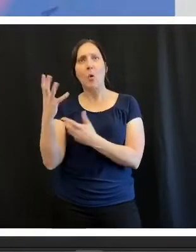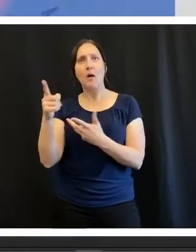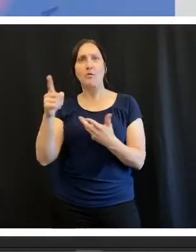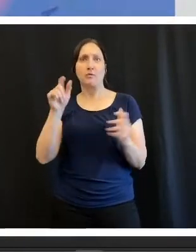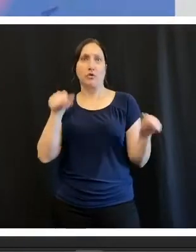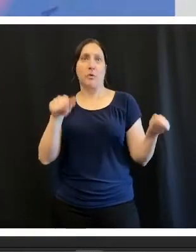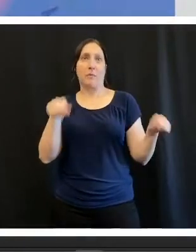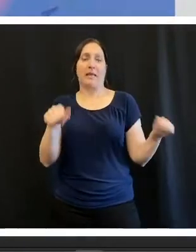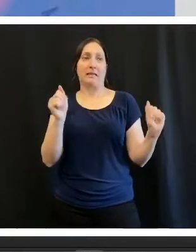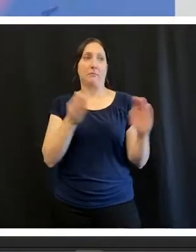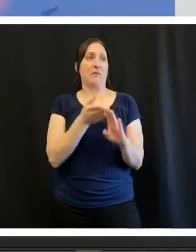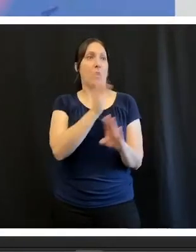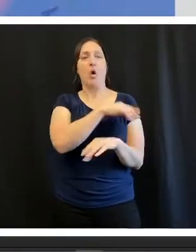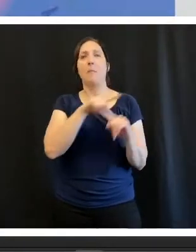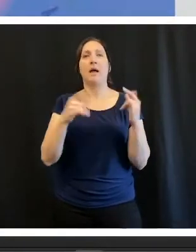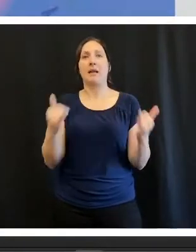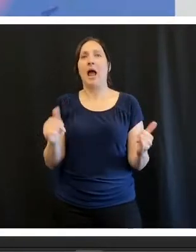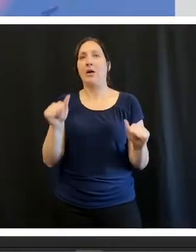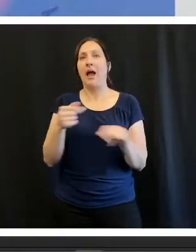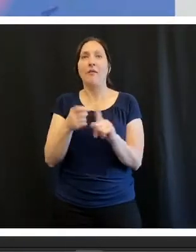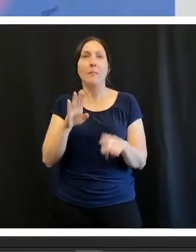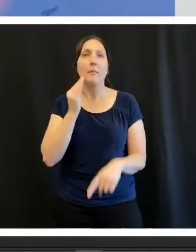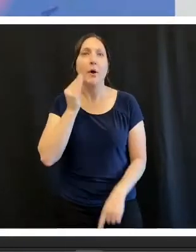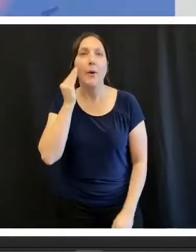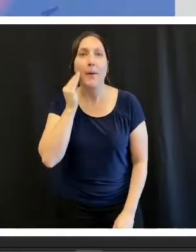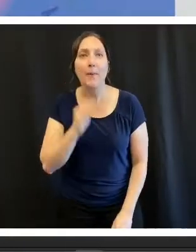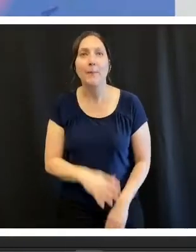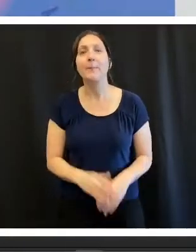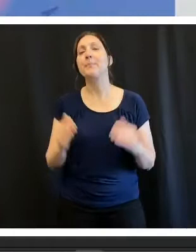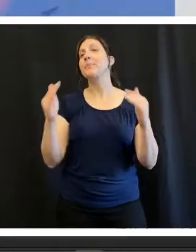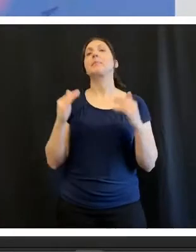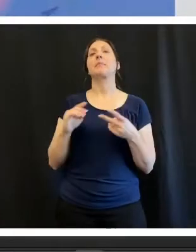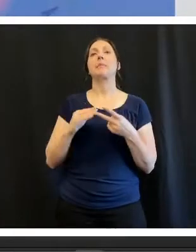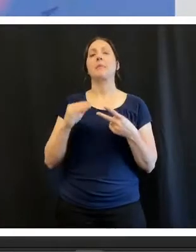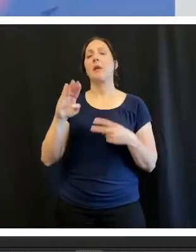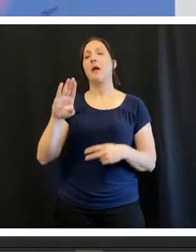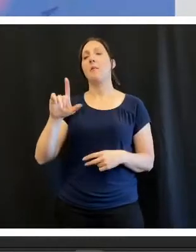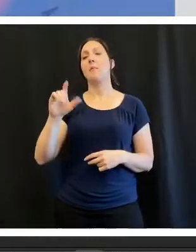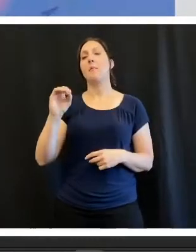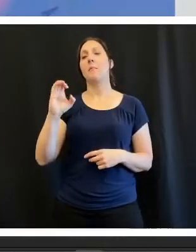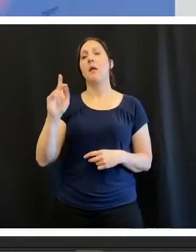They can use a block-based coding thing like you might be seeing on the screen here,